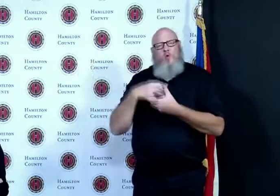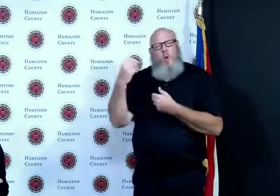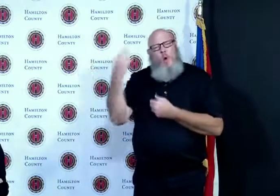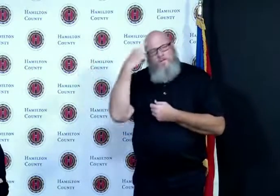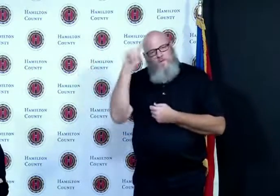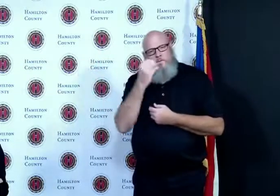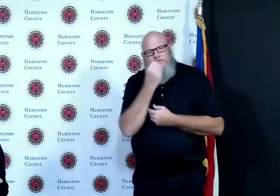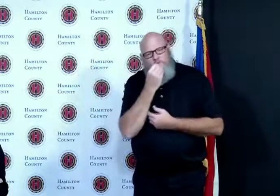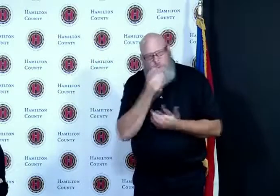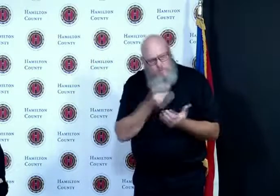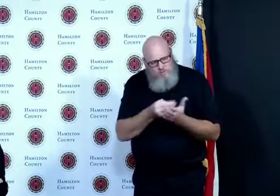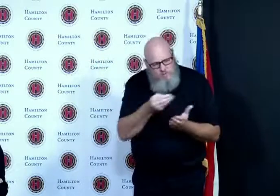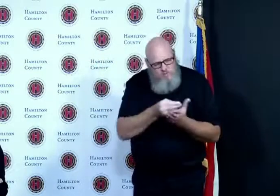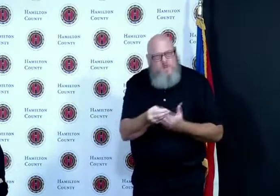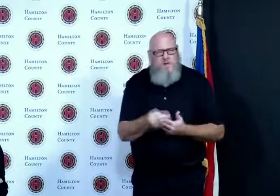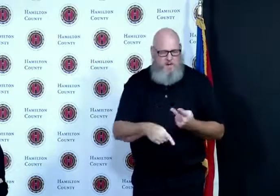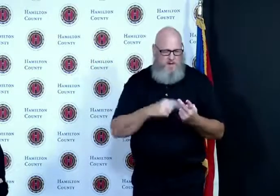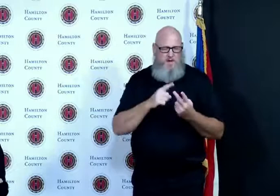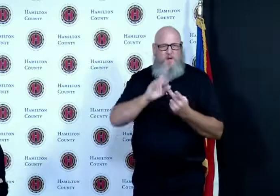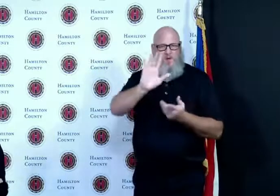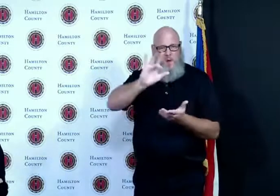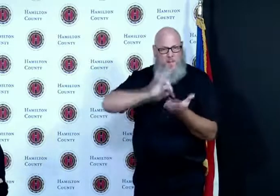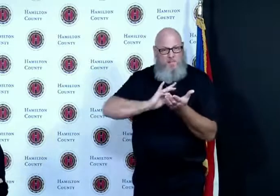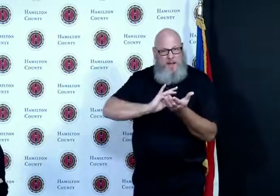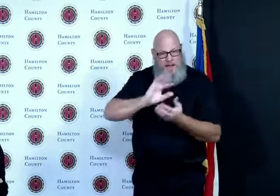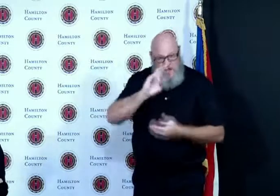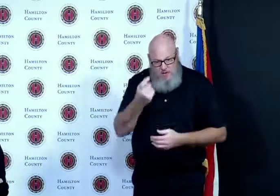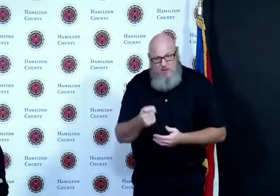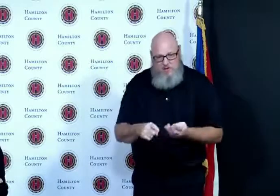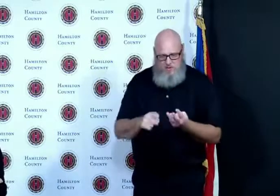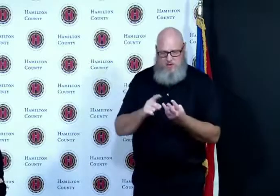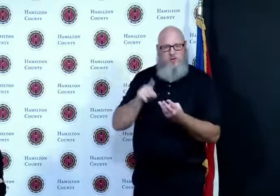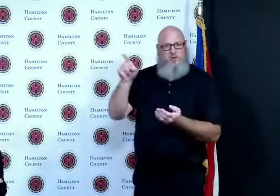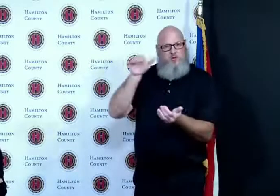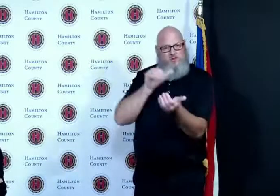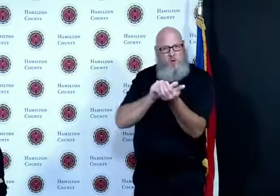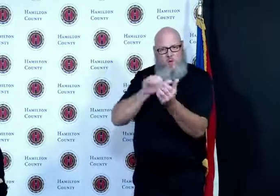interacting as little as possible with other people outside your home or outside your bubble